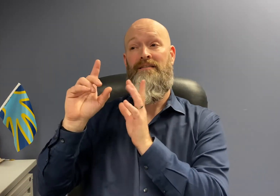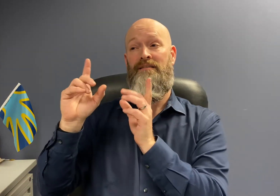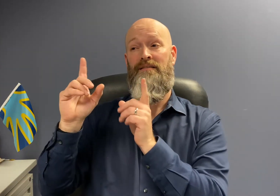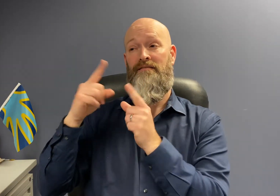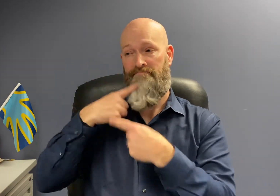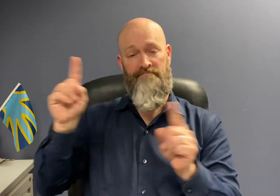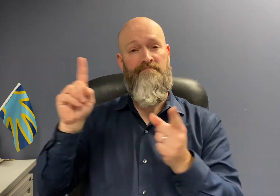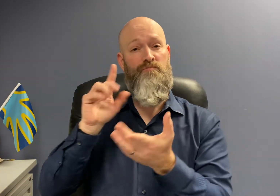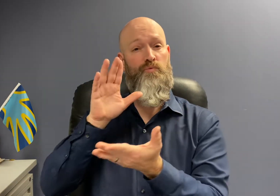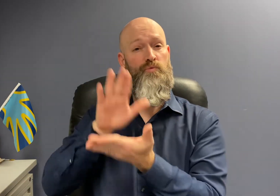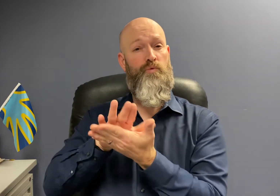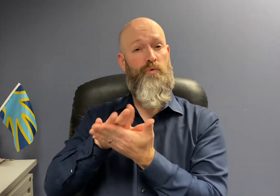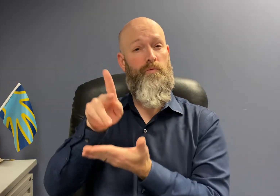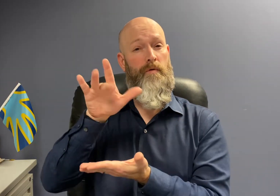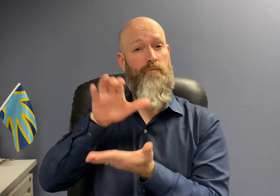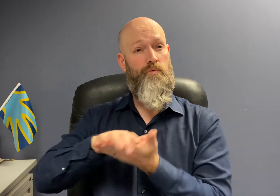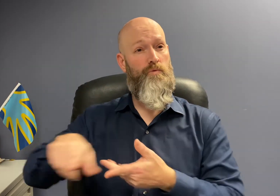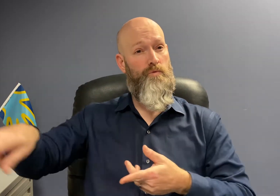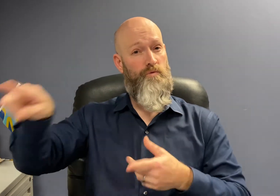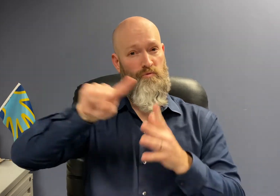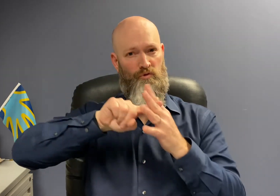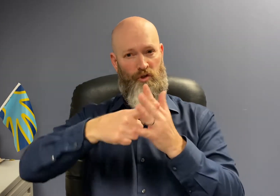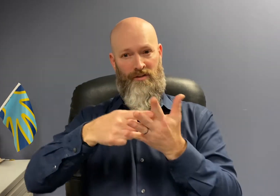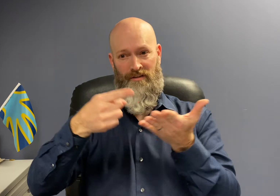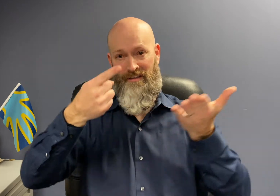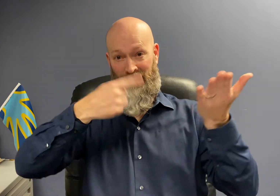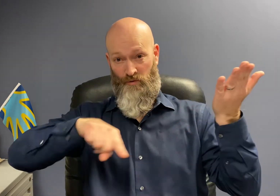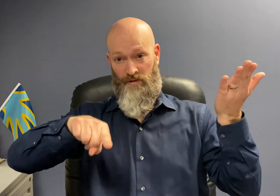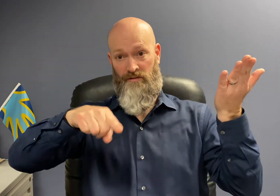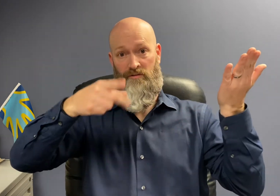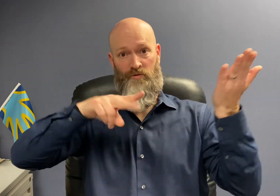The Maryland State Department of Education, directed that effective